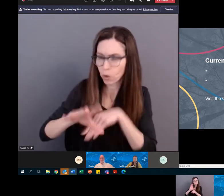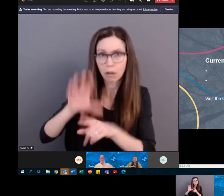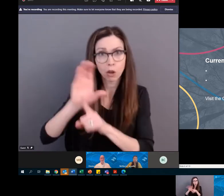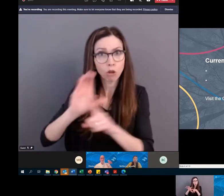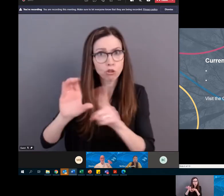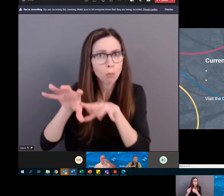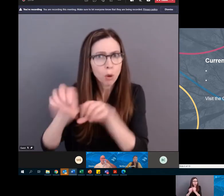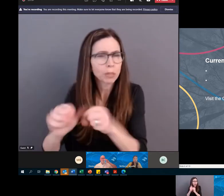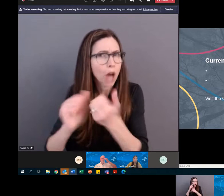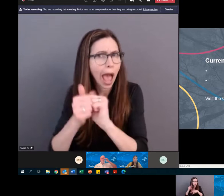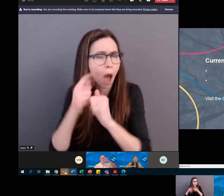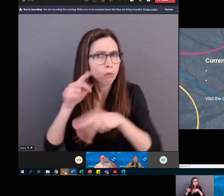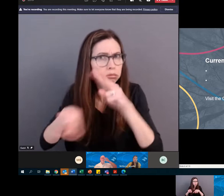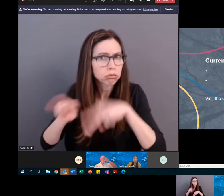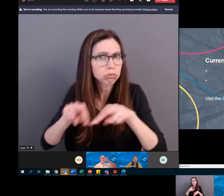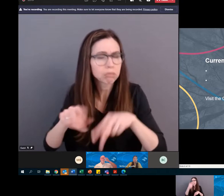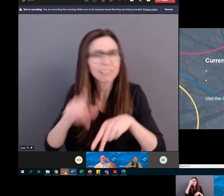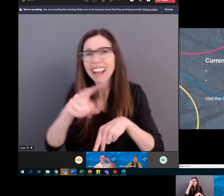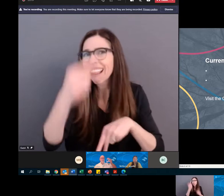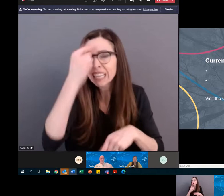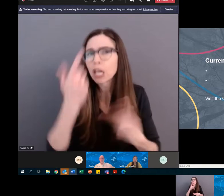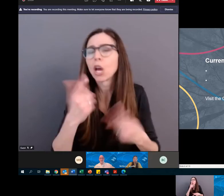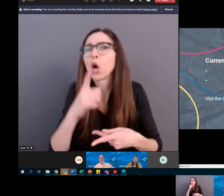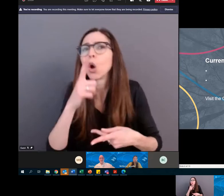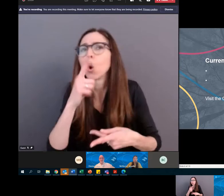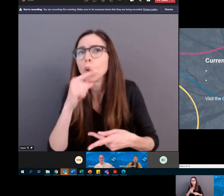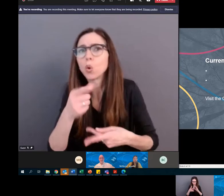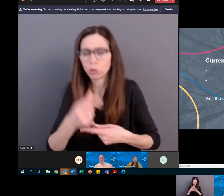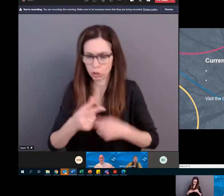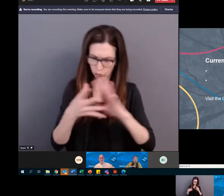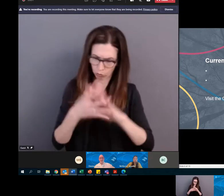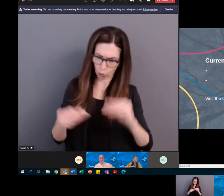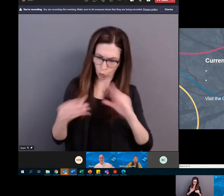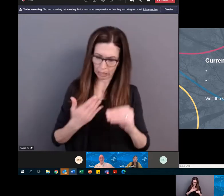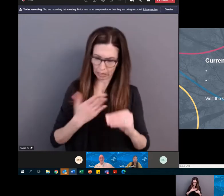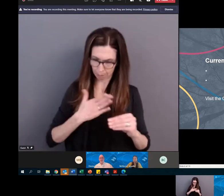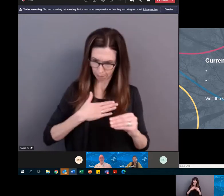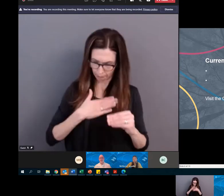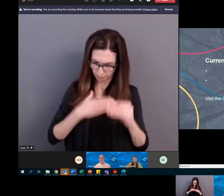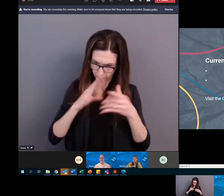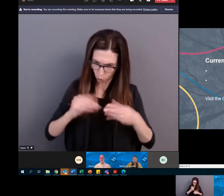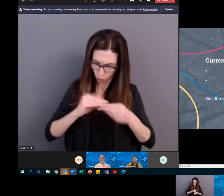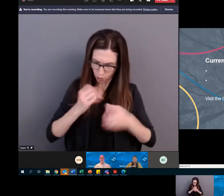work? What is your relationship to the themes or subject matter